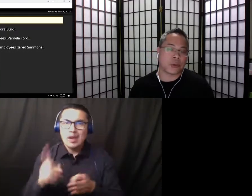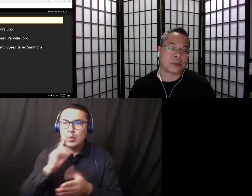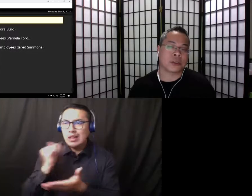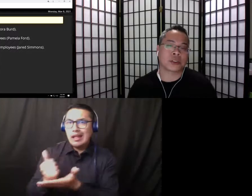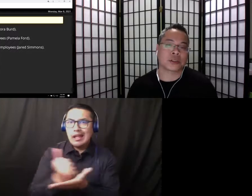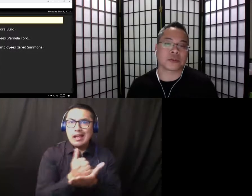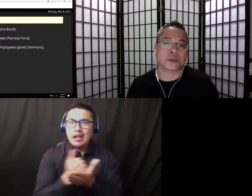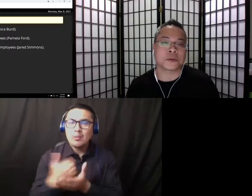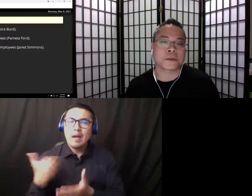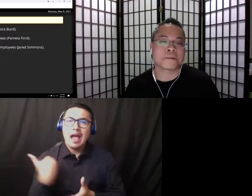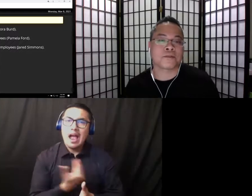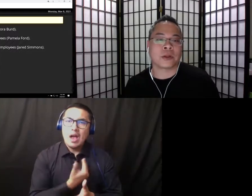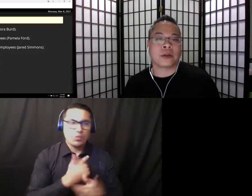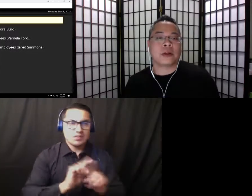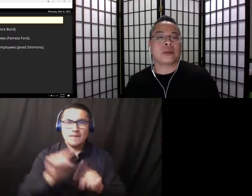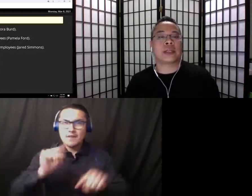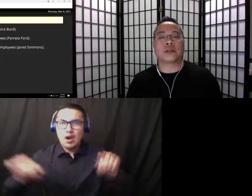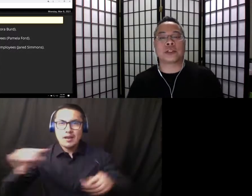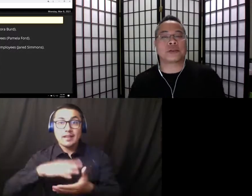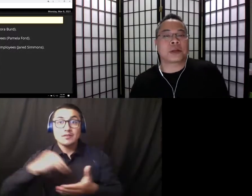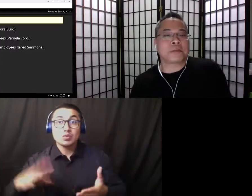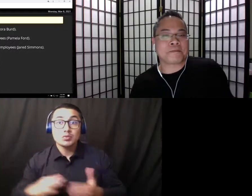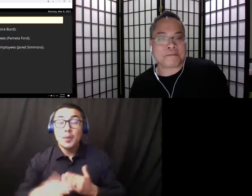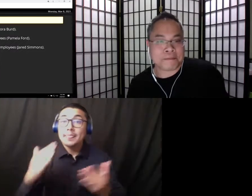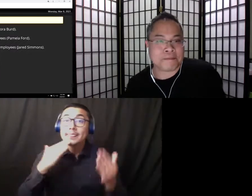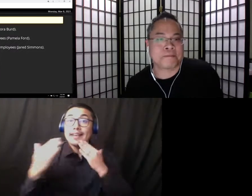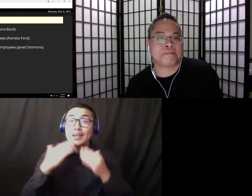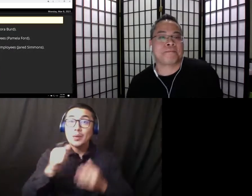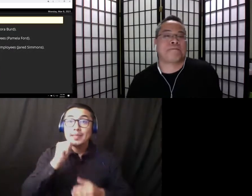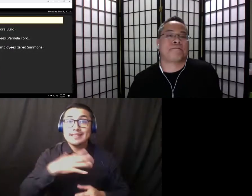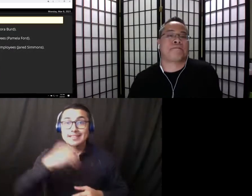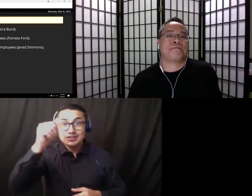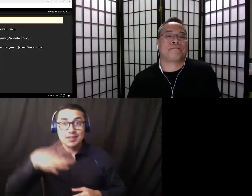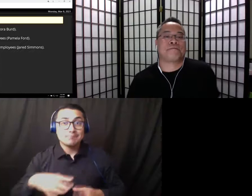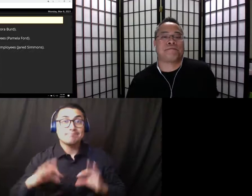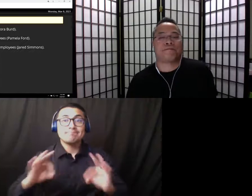populations of students. Thank you, ladies and gentlemen. Thank you.